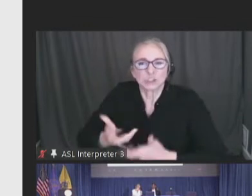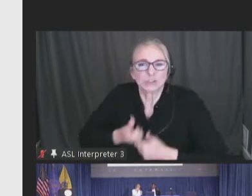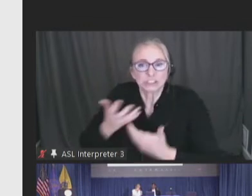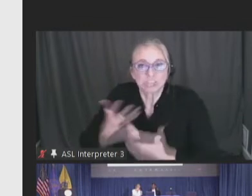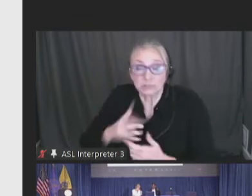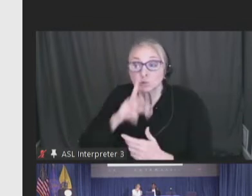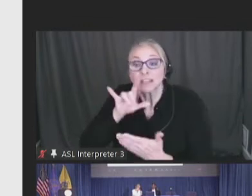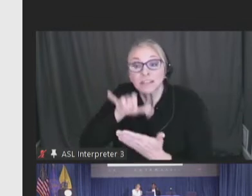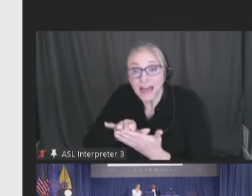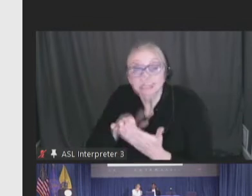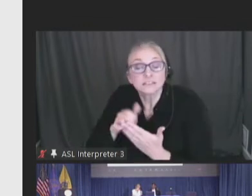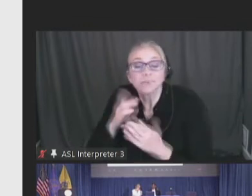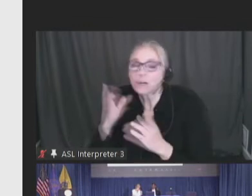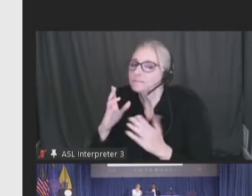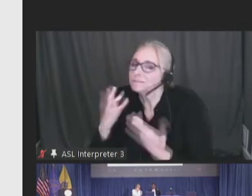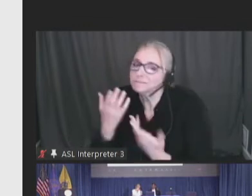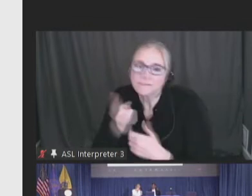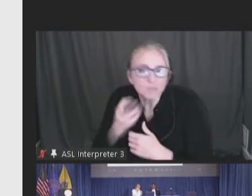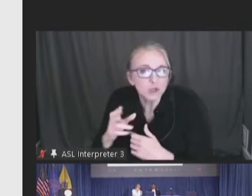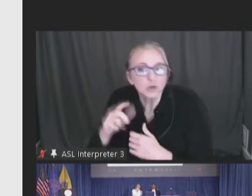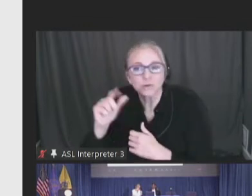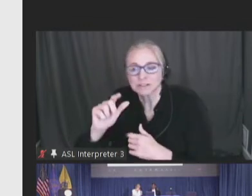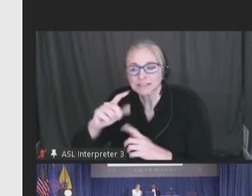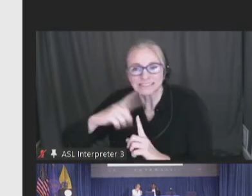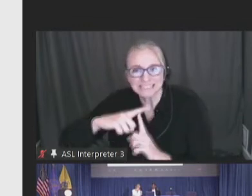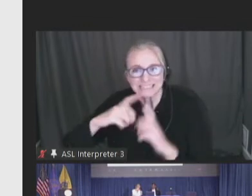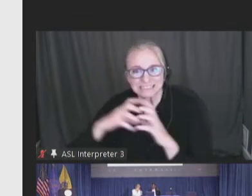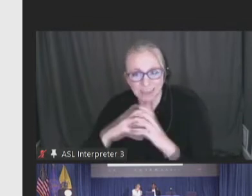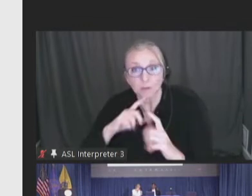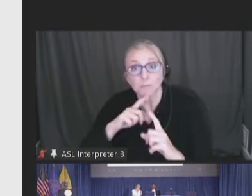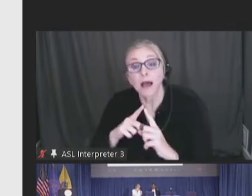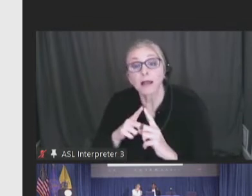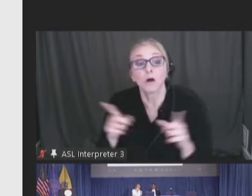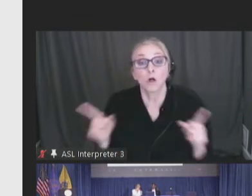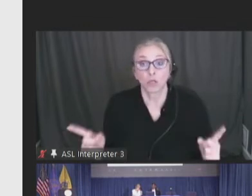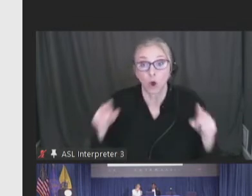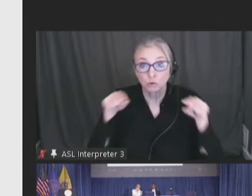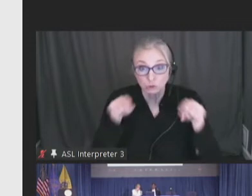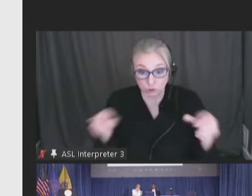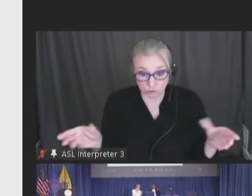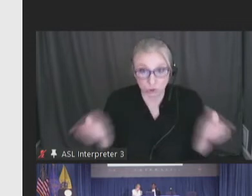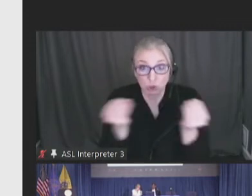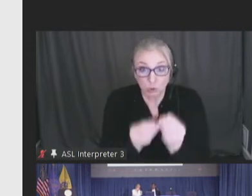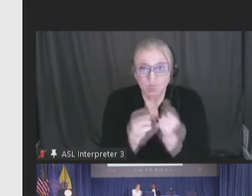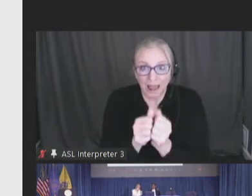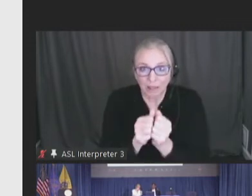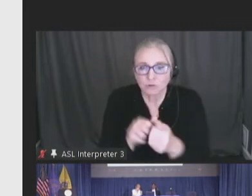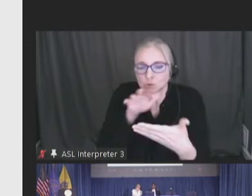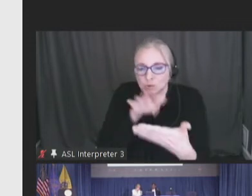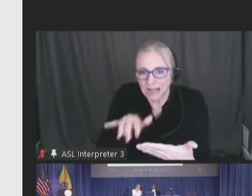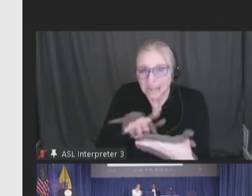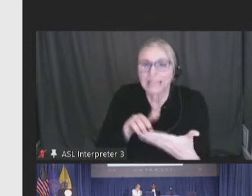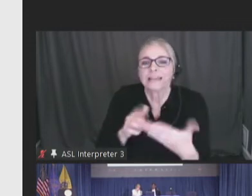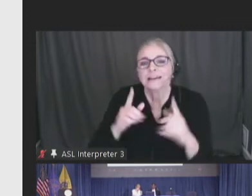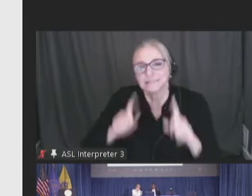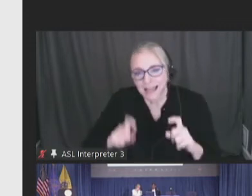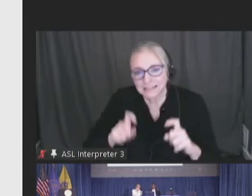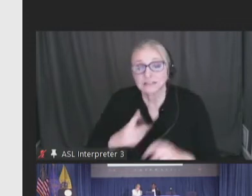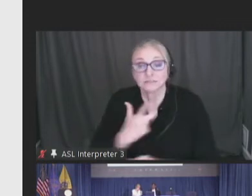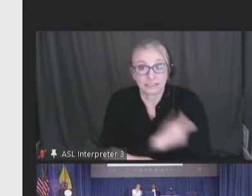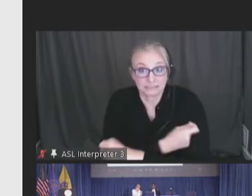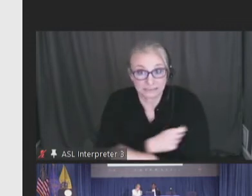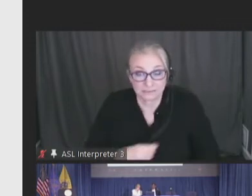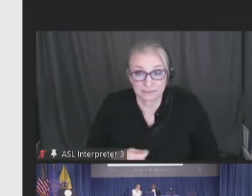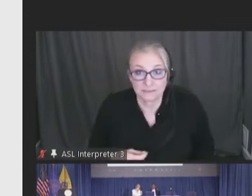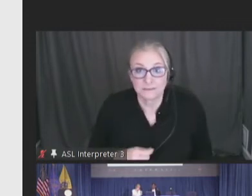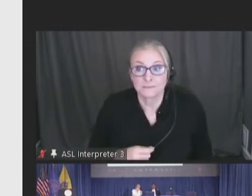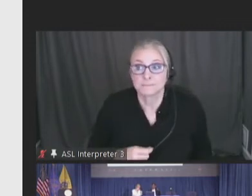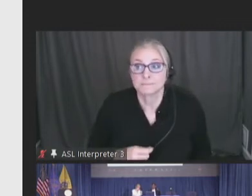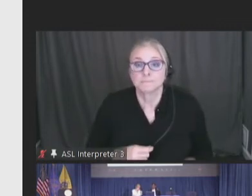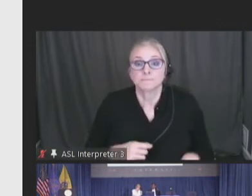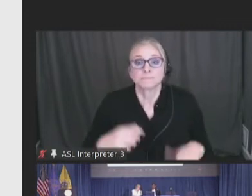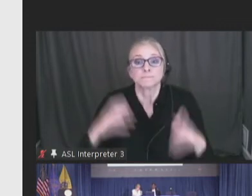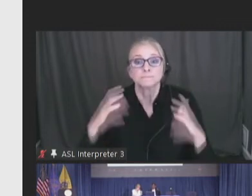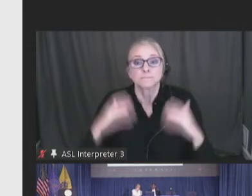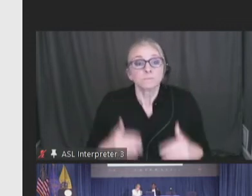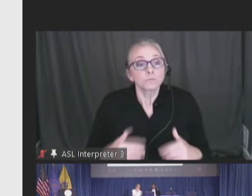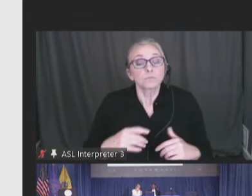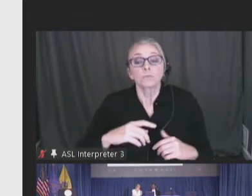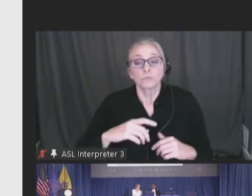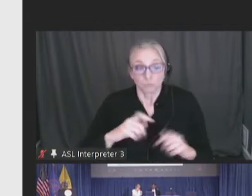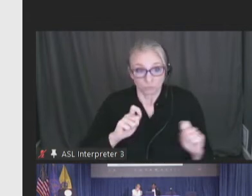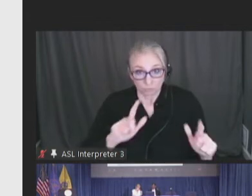few T cell reagents. So -- but we combine these two tools to study vaccines. Next slide, please.